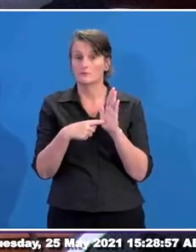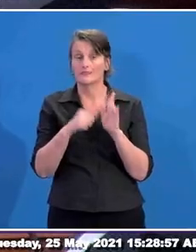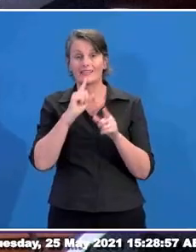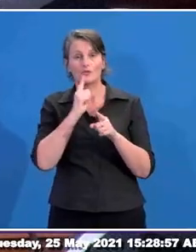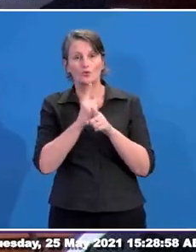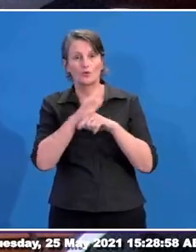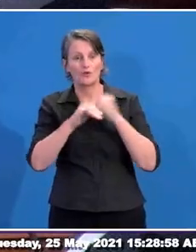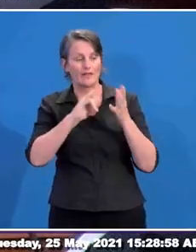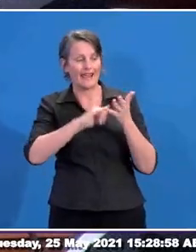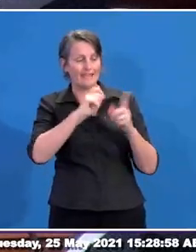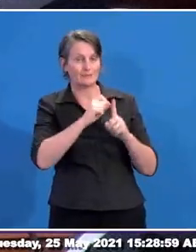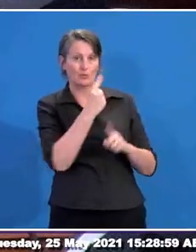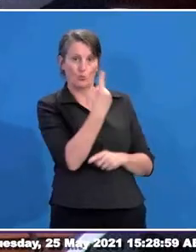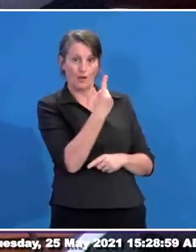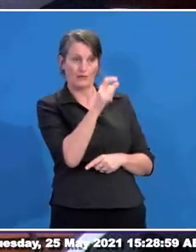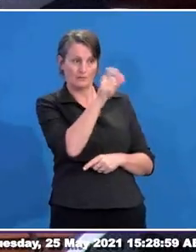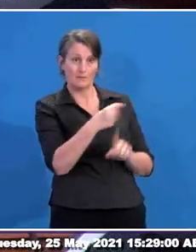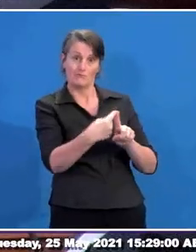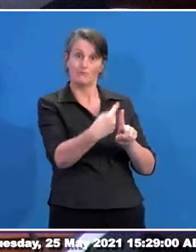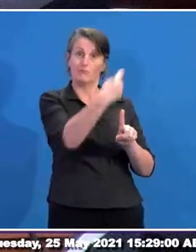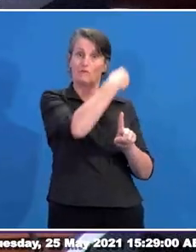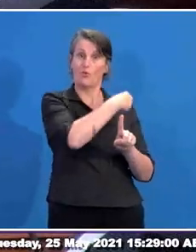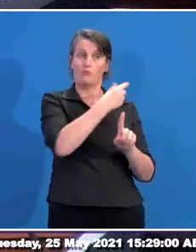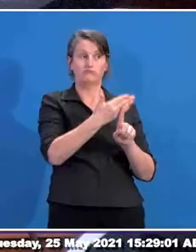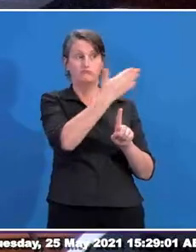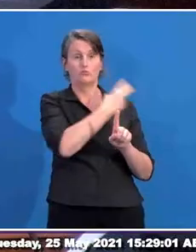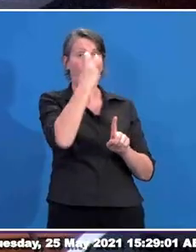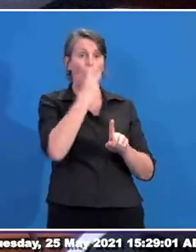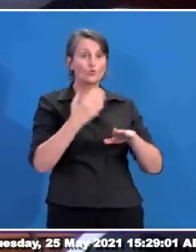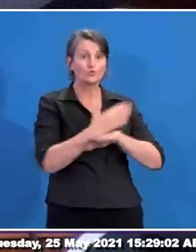employment history; is that right? Correct.